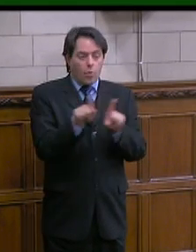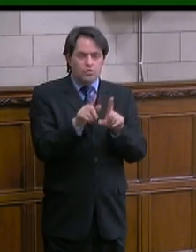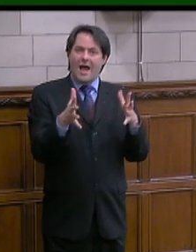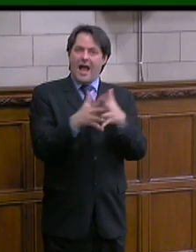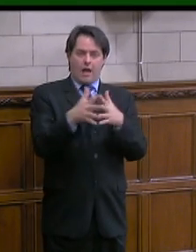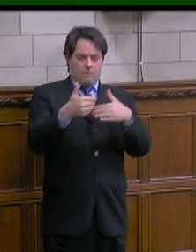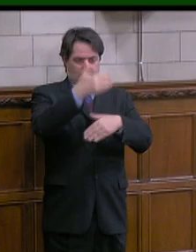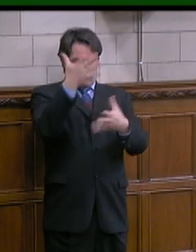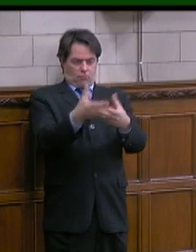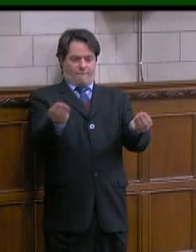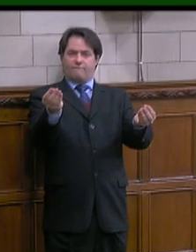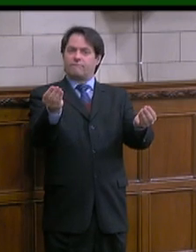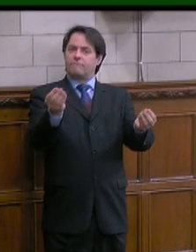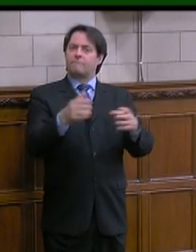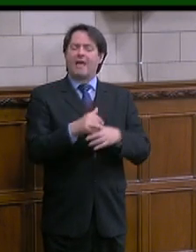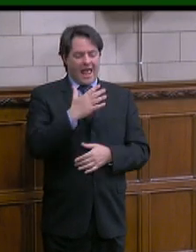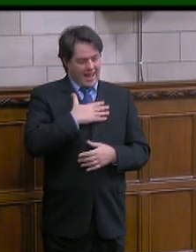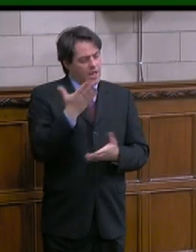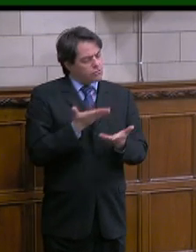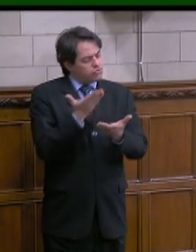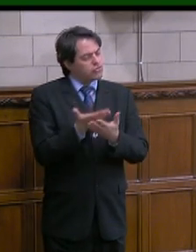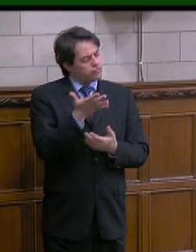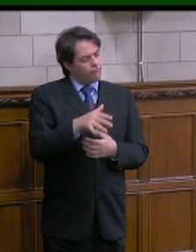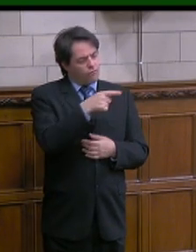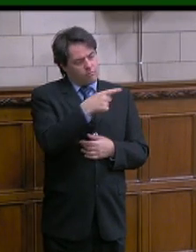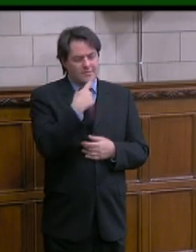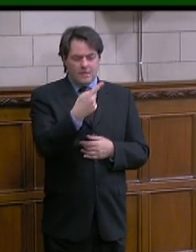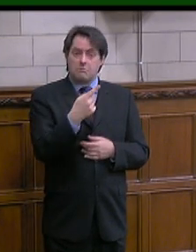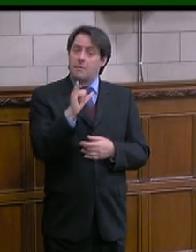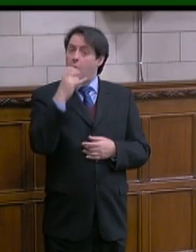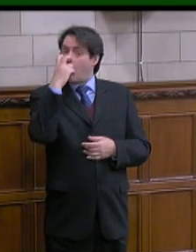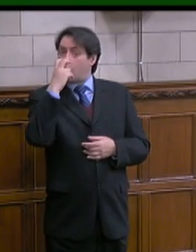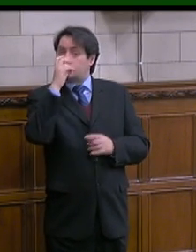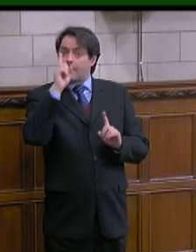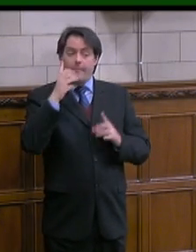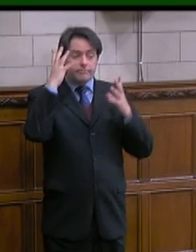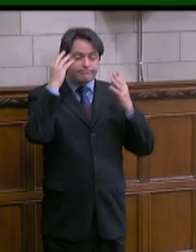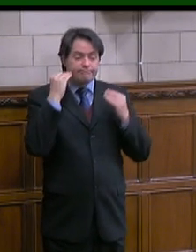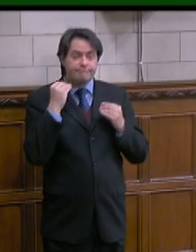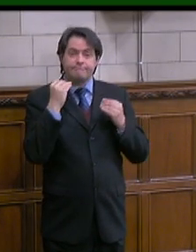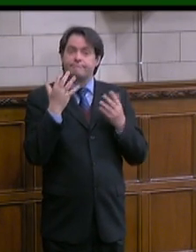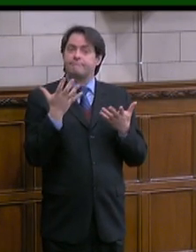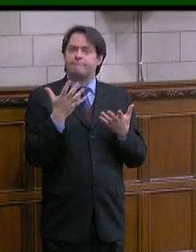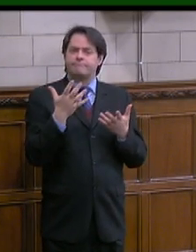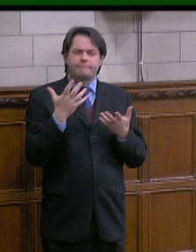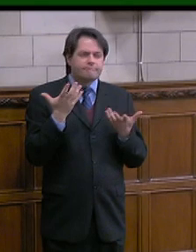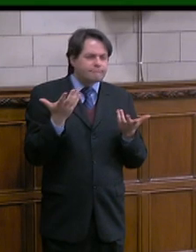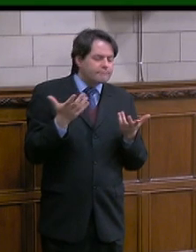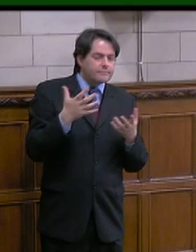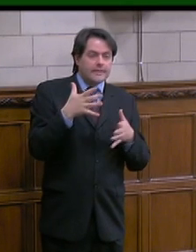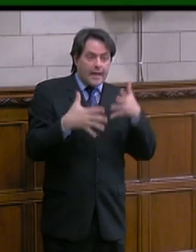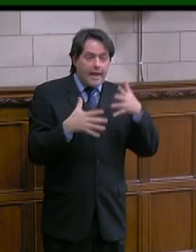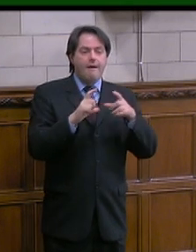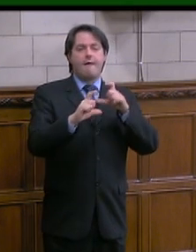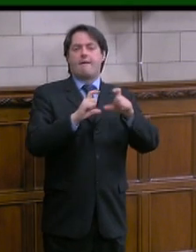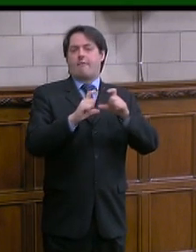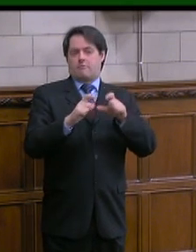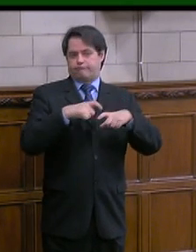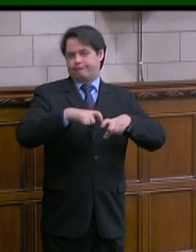I liked her suggestion that older people who are suffering from hearing loss could learn